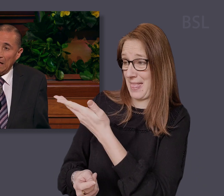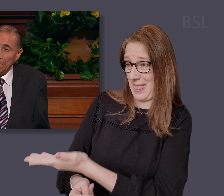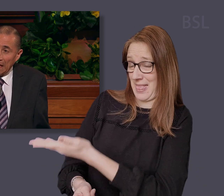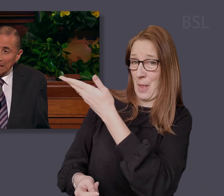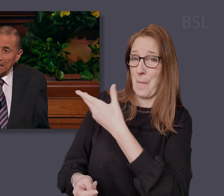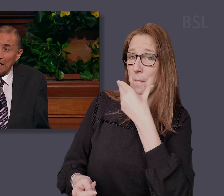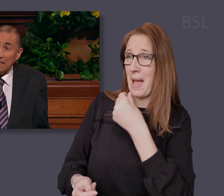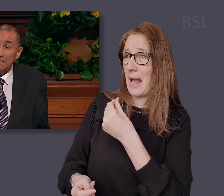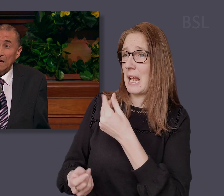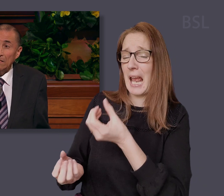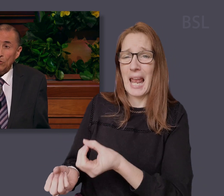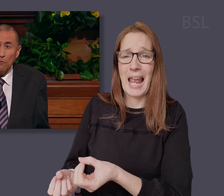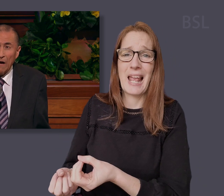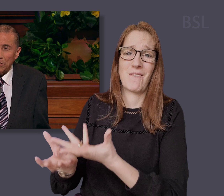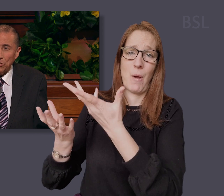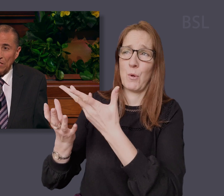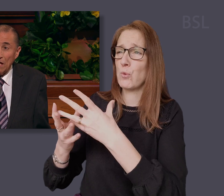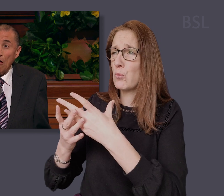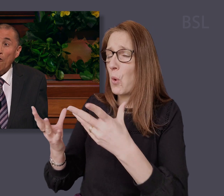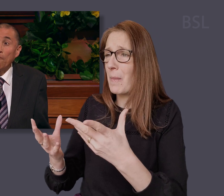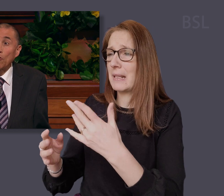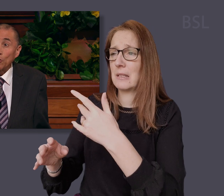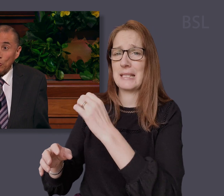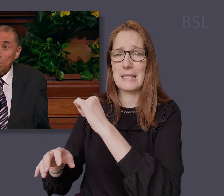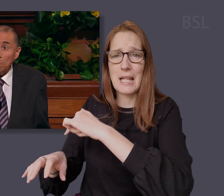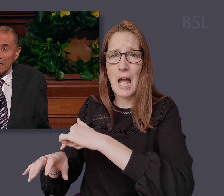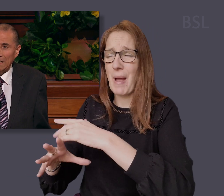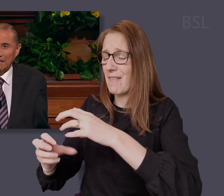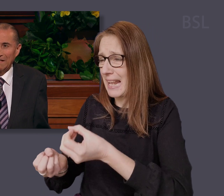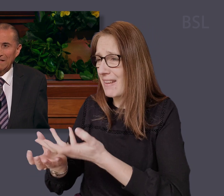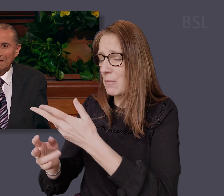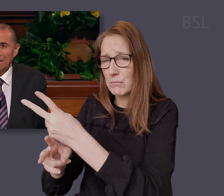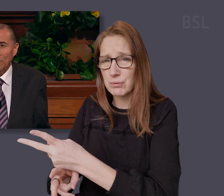a man that had done so much for so many